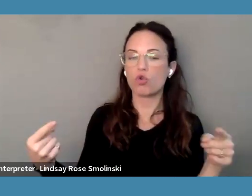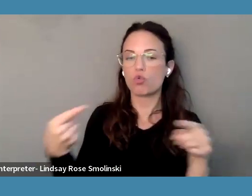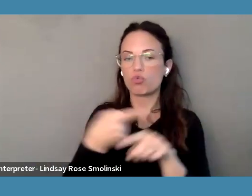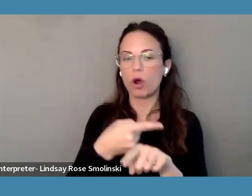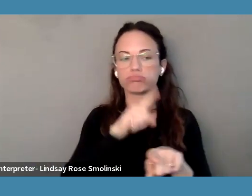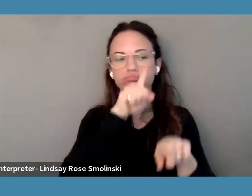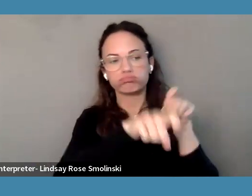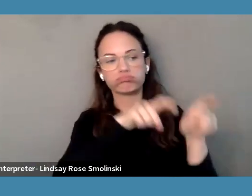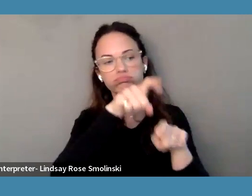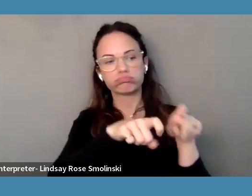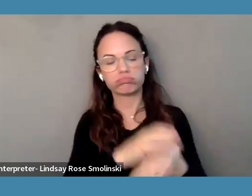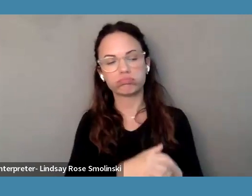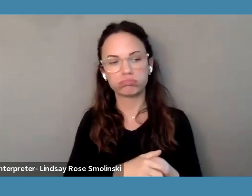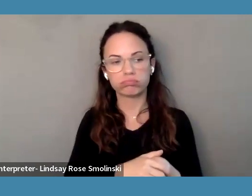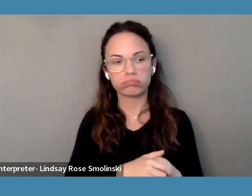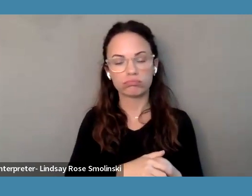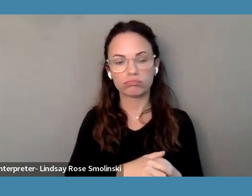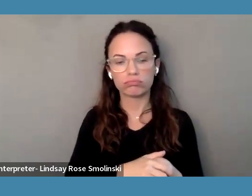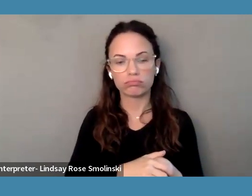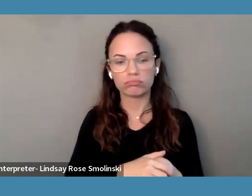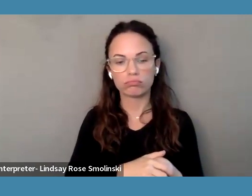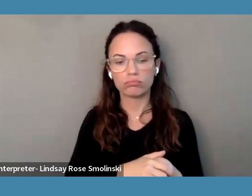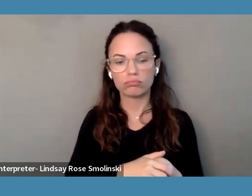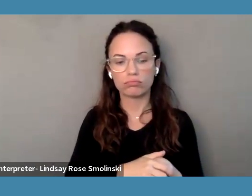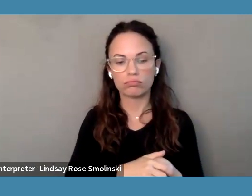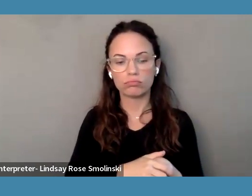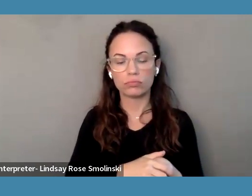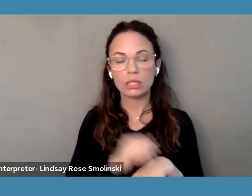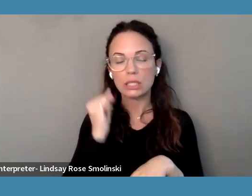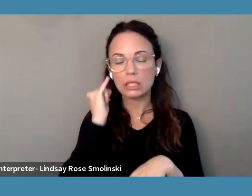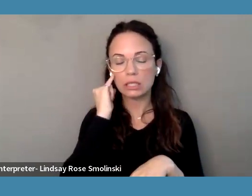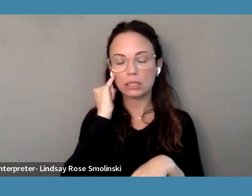And usually if you're going